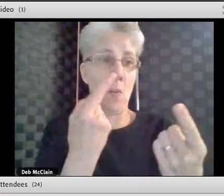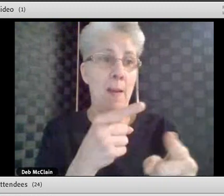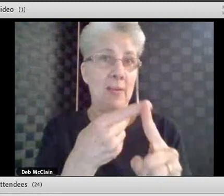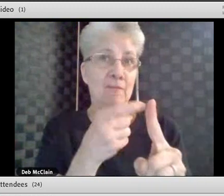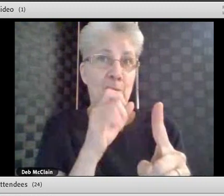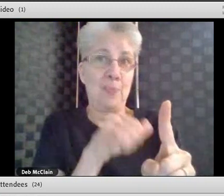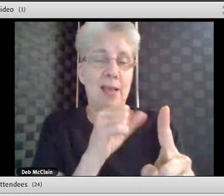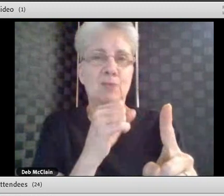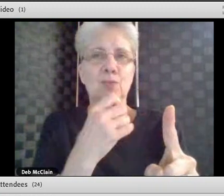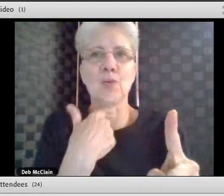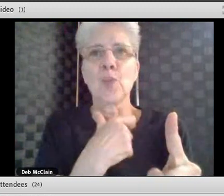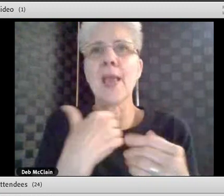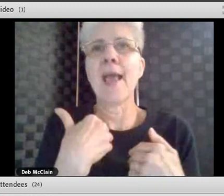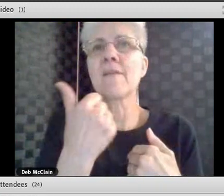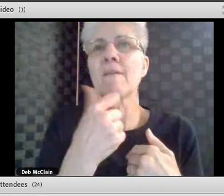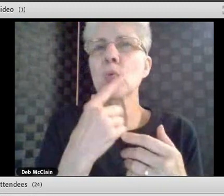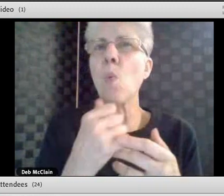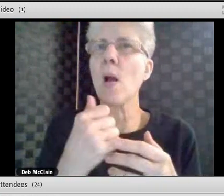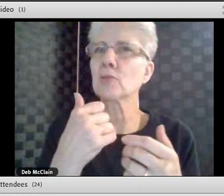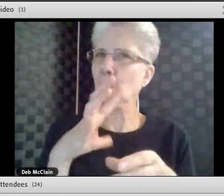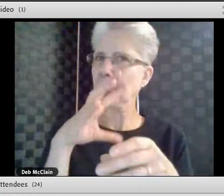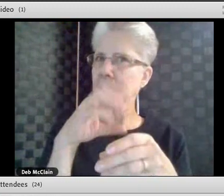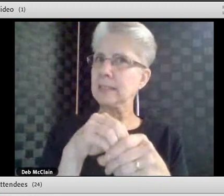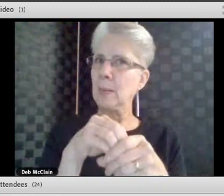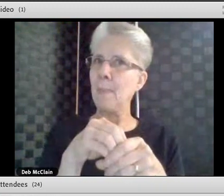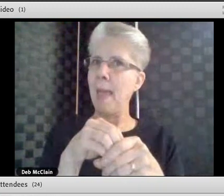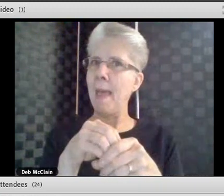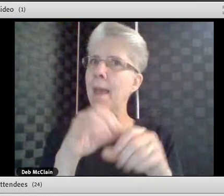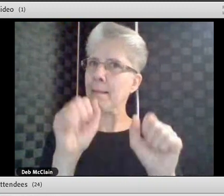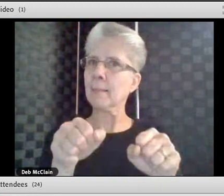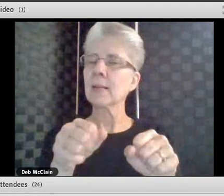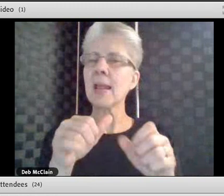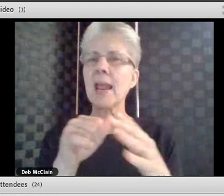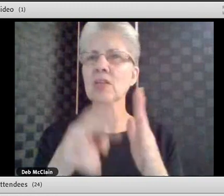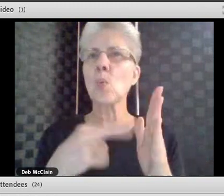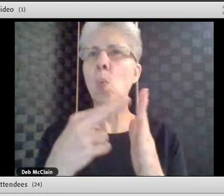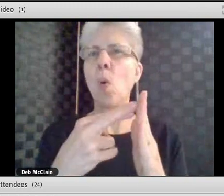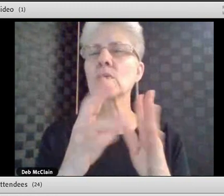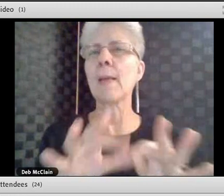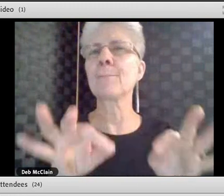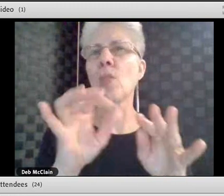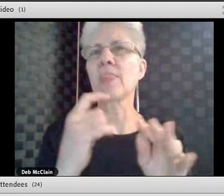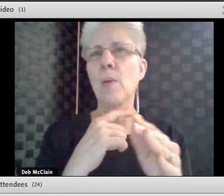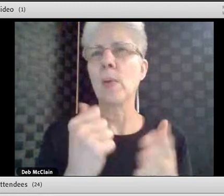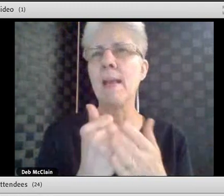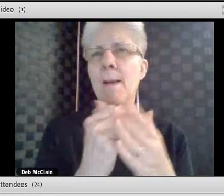You just never know, right? So if we want everybody to have a shot at participating in these roles,